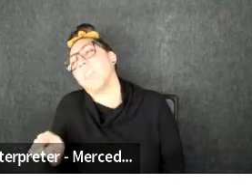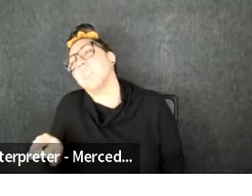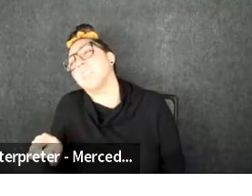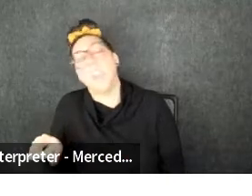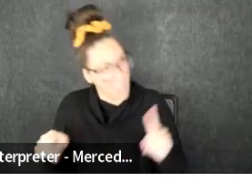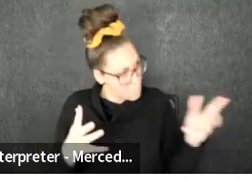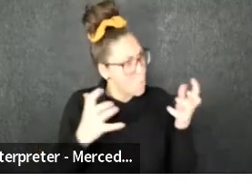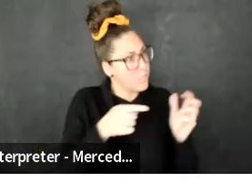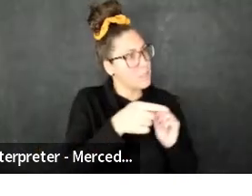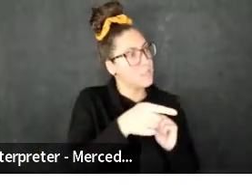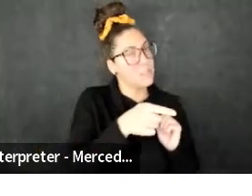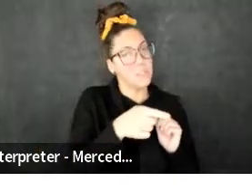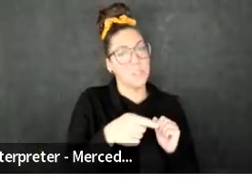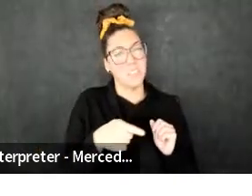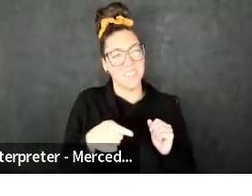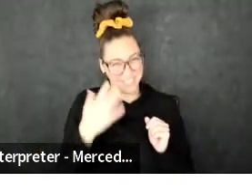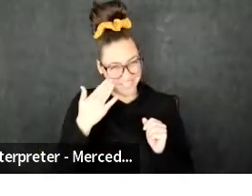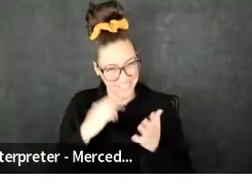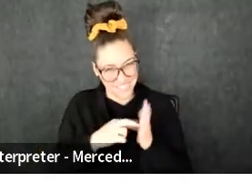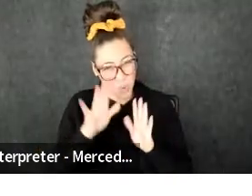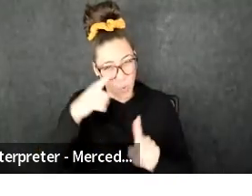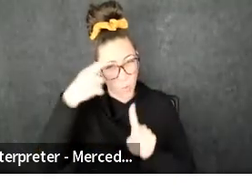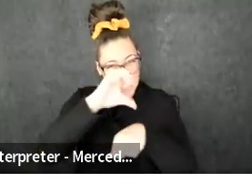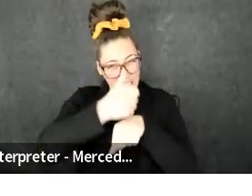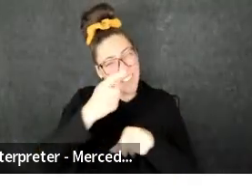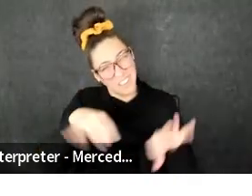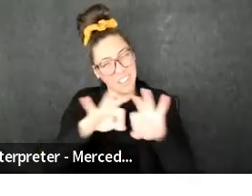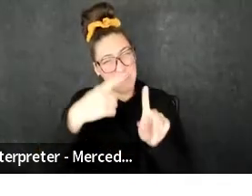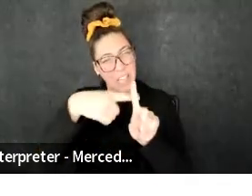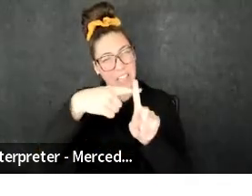One of the exercises that I came across that you can do for yourself